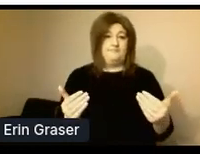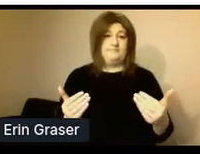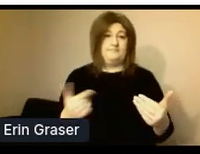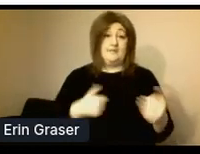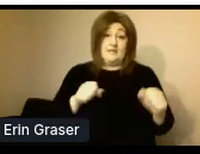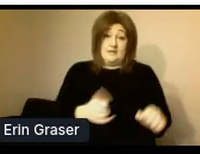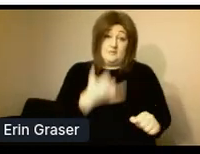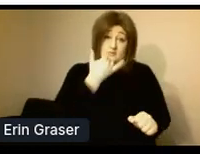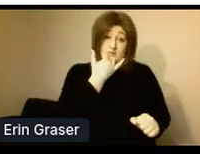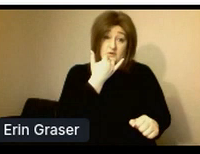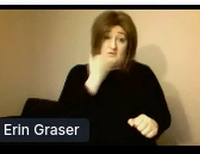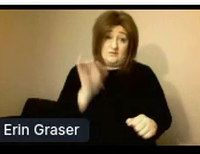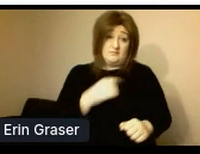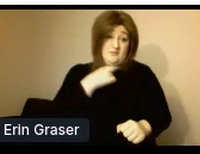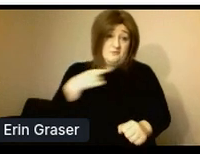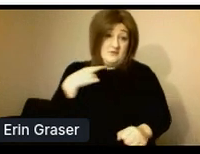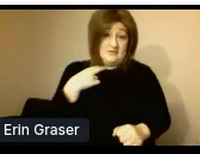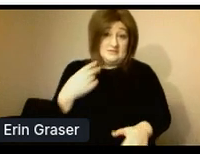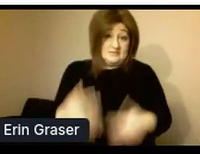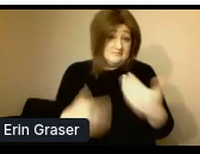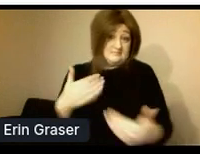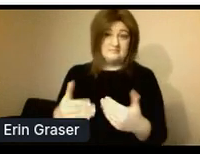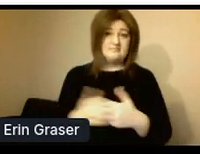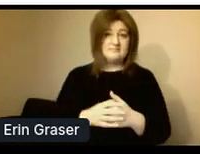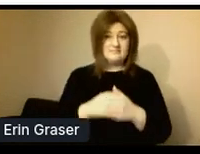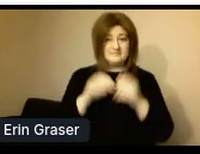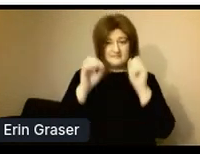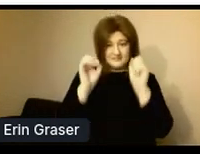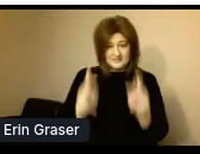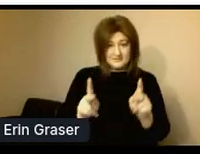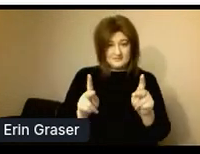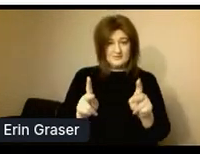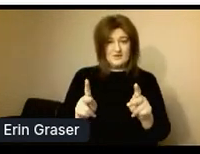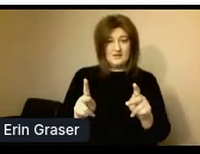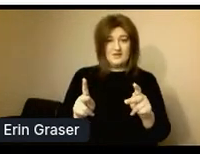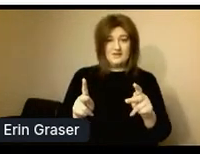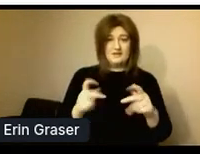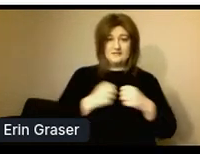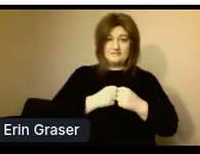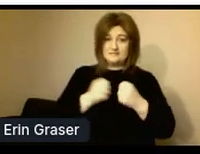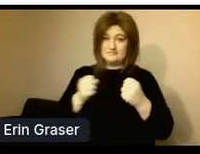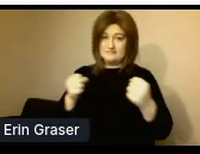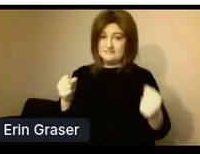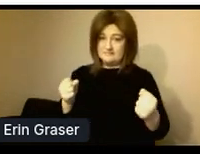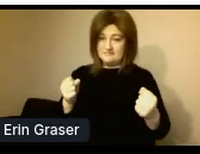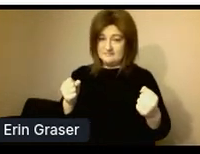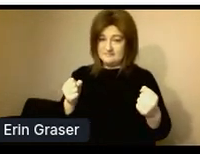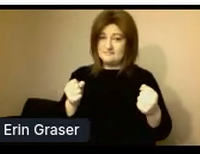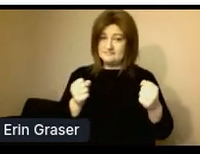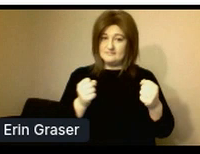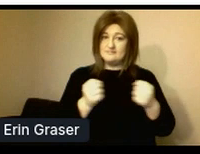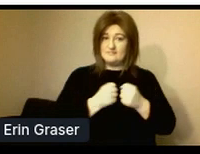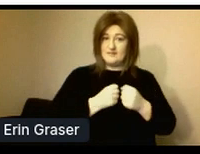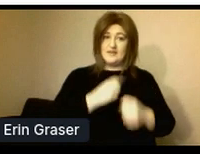Take a risk. It's OK to be vulnerable. It's OK to take that risk.